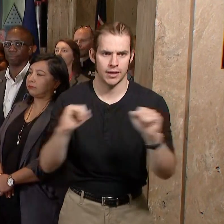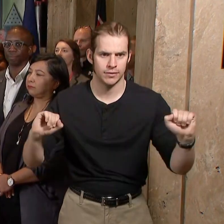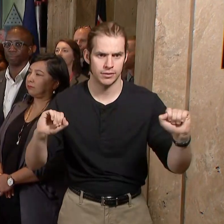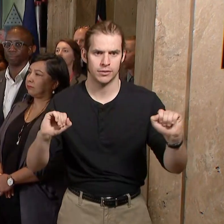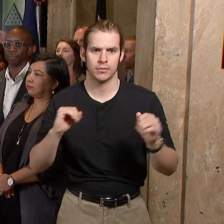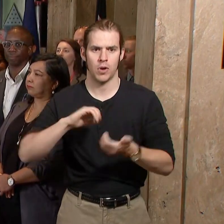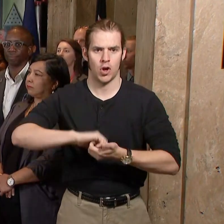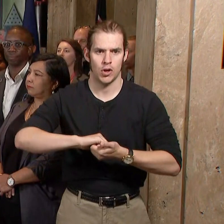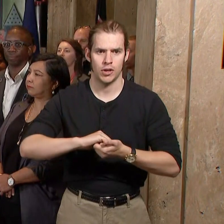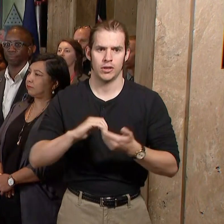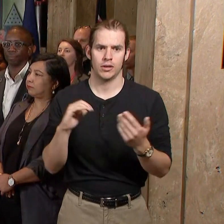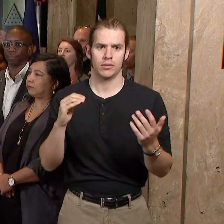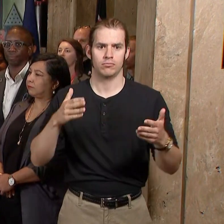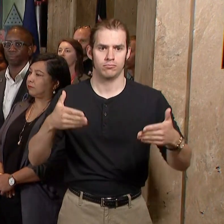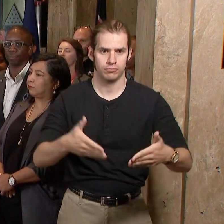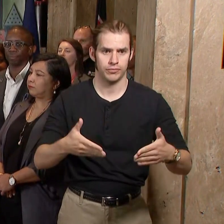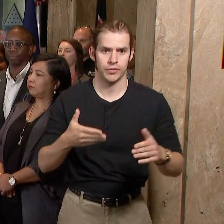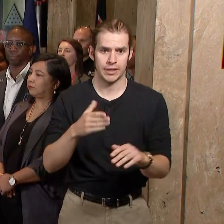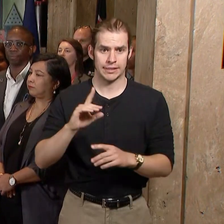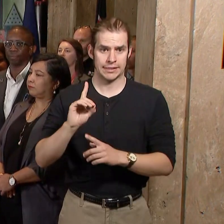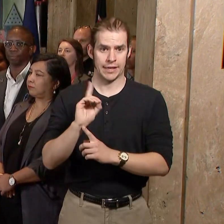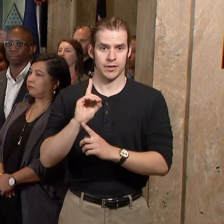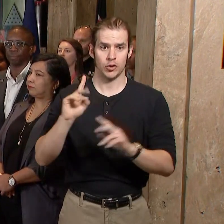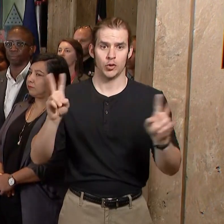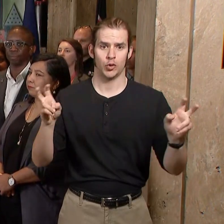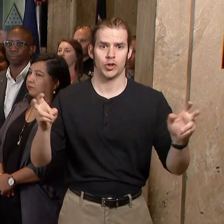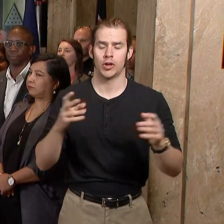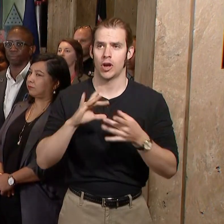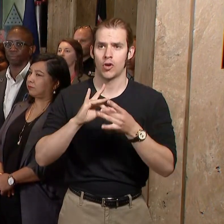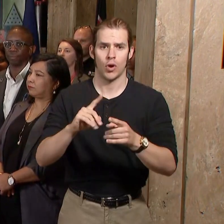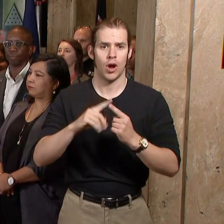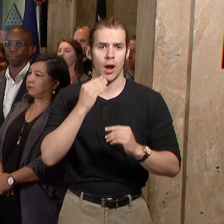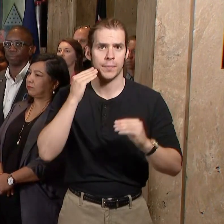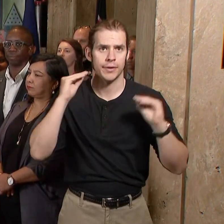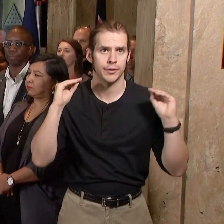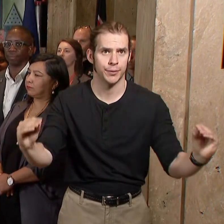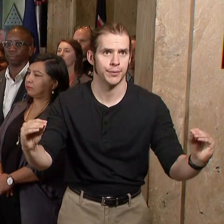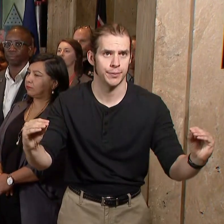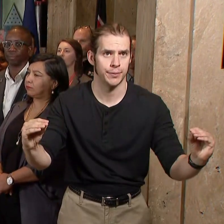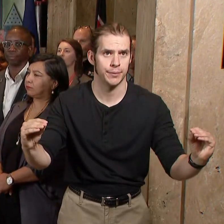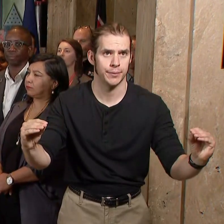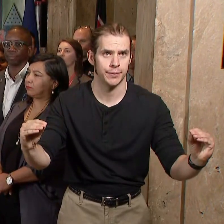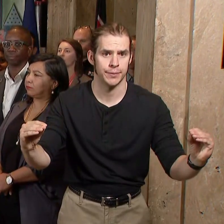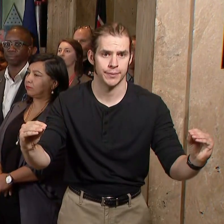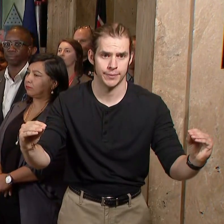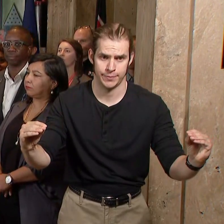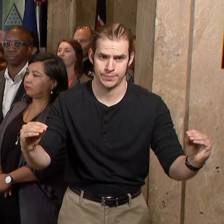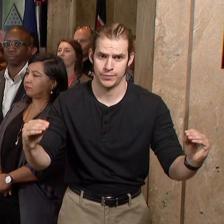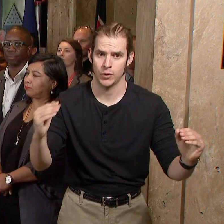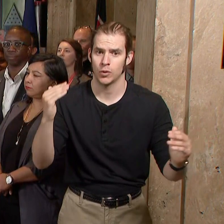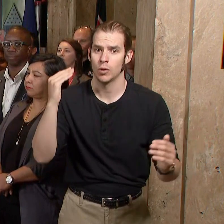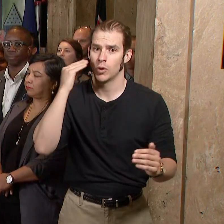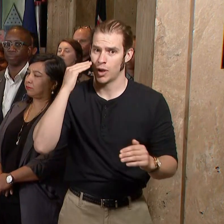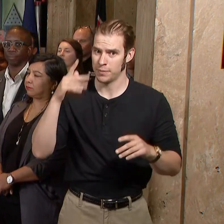focused Denver on this issue around homelessness and what we know is the issue of people living on housed on the streets is the most significant